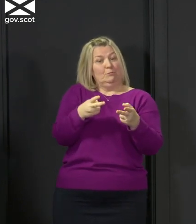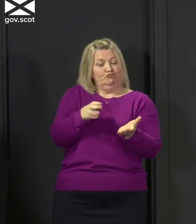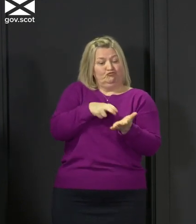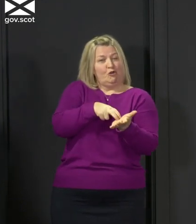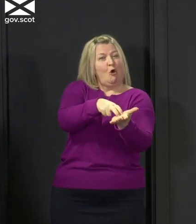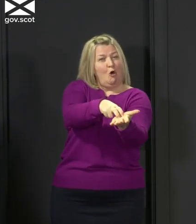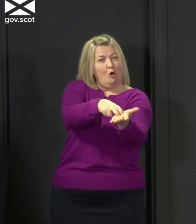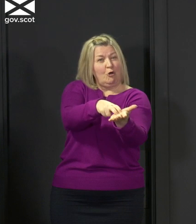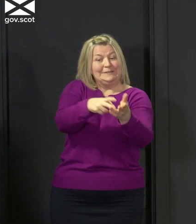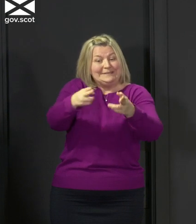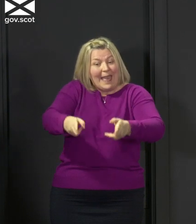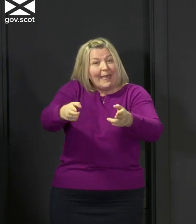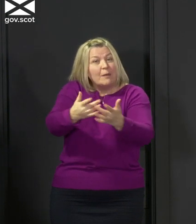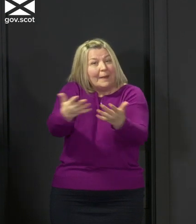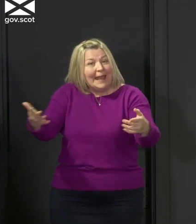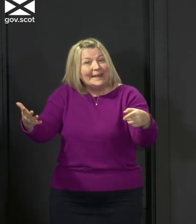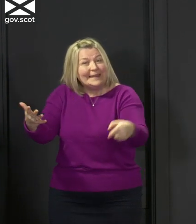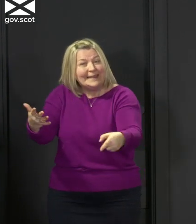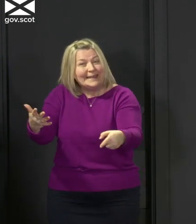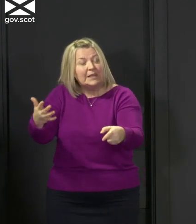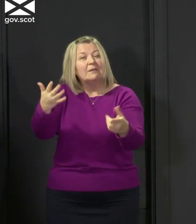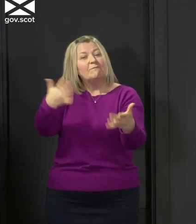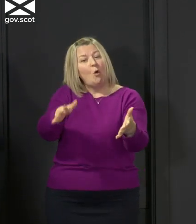validated by the National Registers of Scotland.